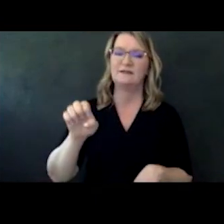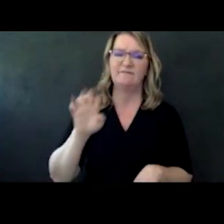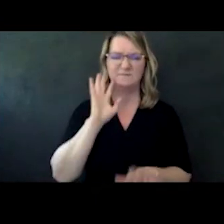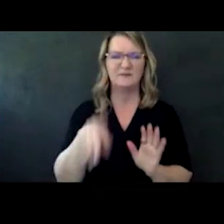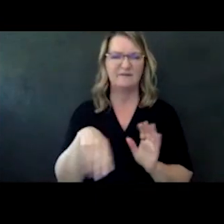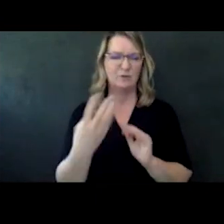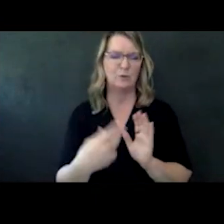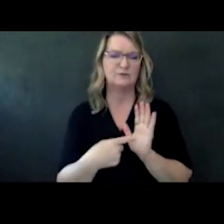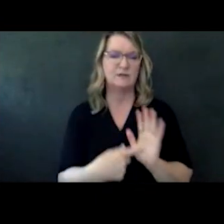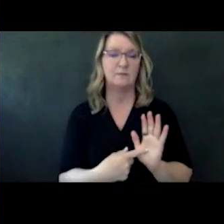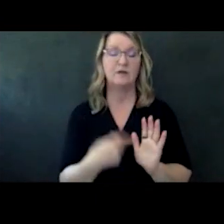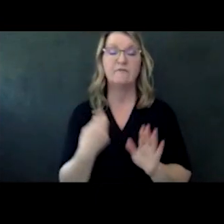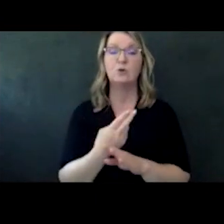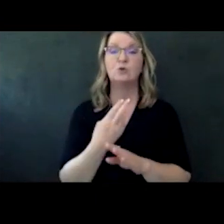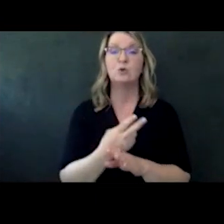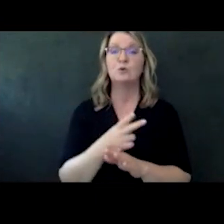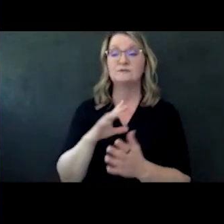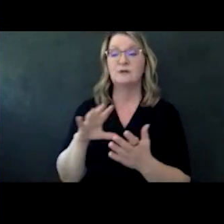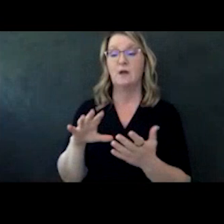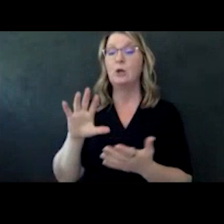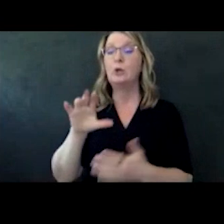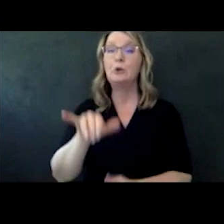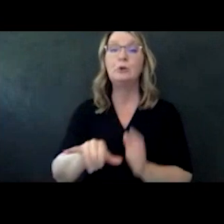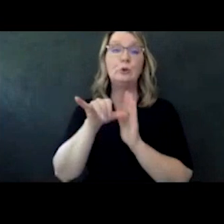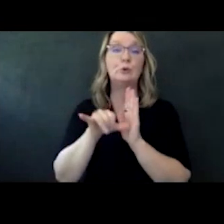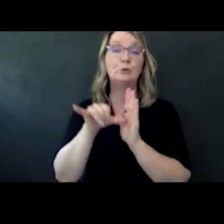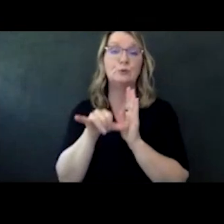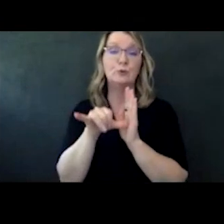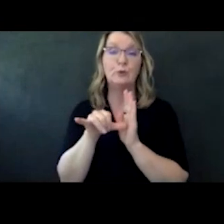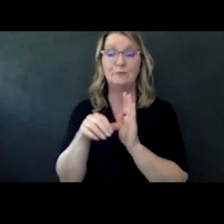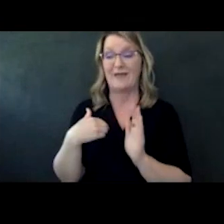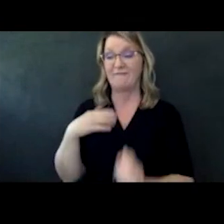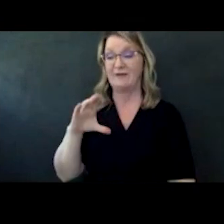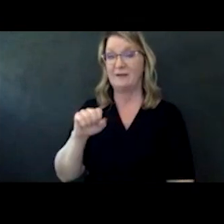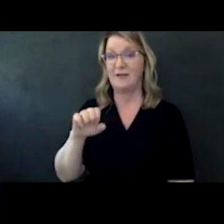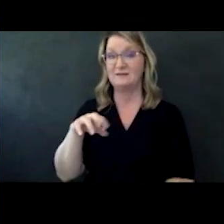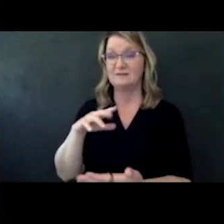If you used a digital platform such as YouTube to host a case study, you can view those metrics